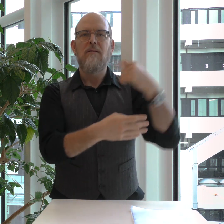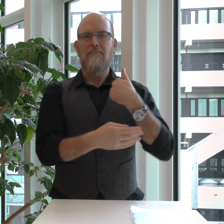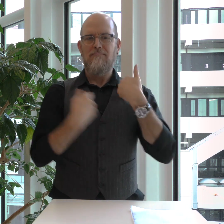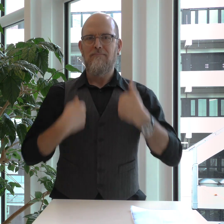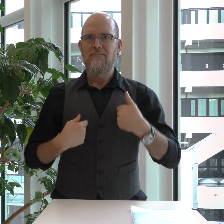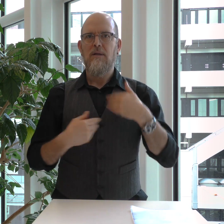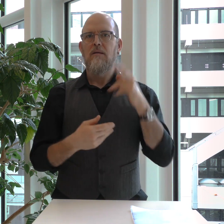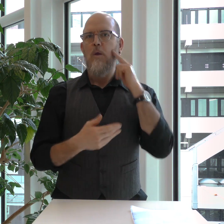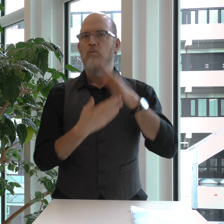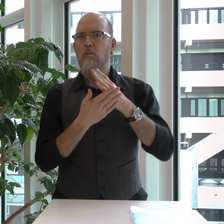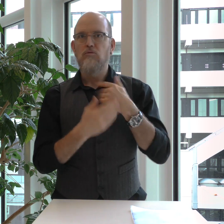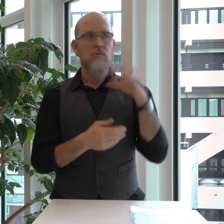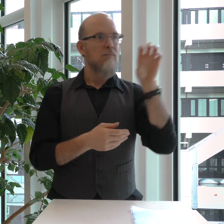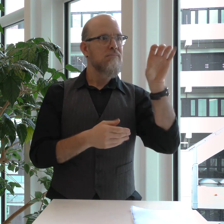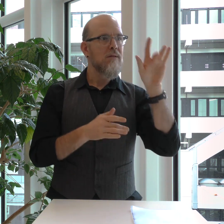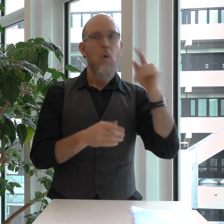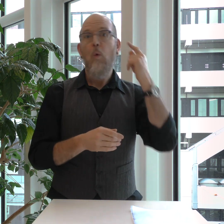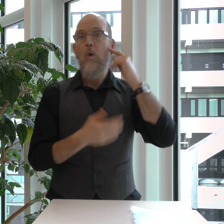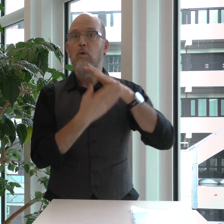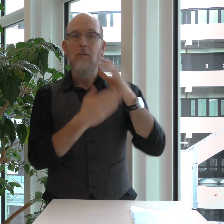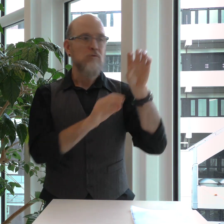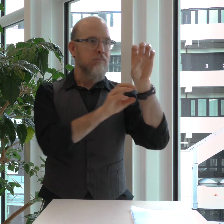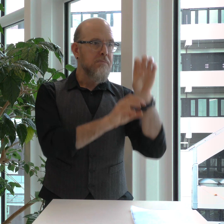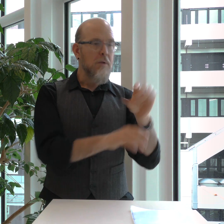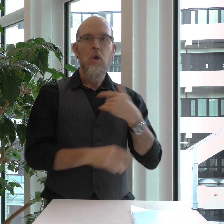with their e-mail addresses. I am listed there as a Deaf interpreter.